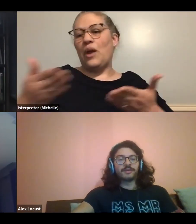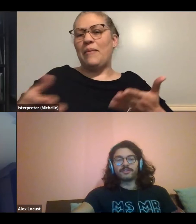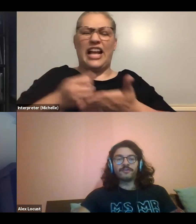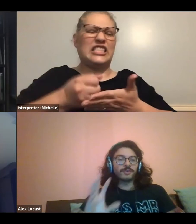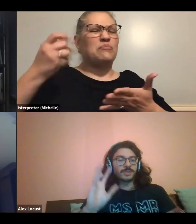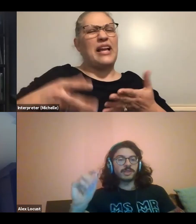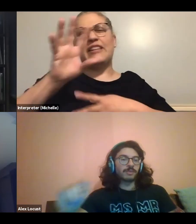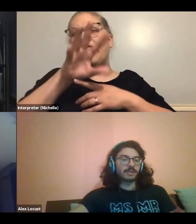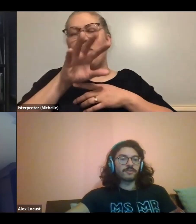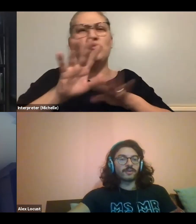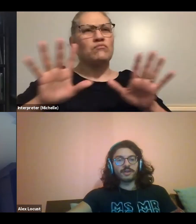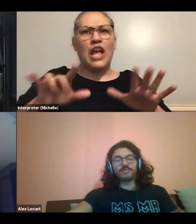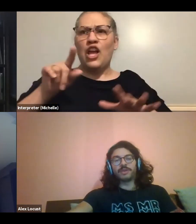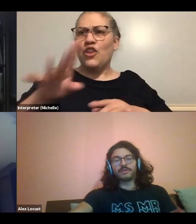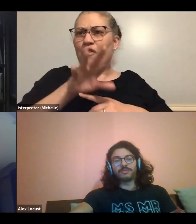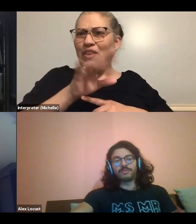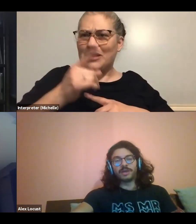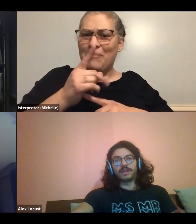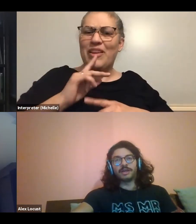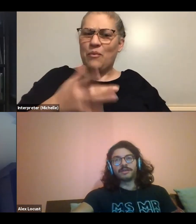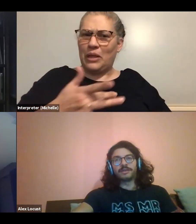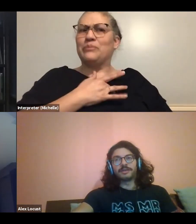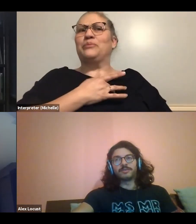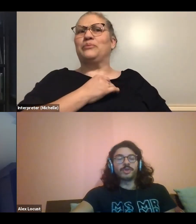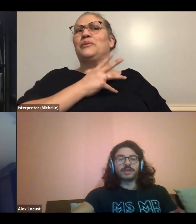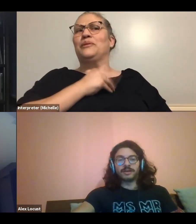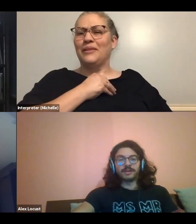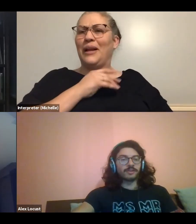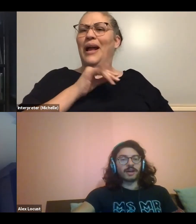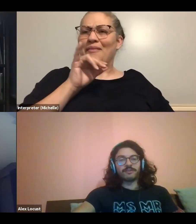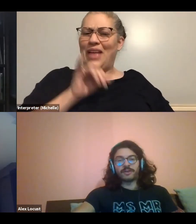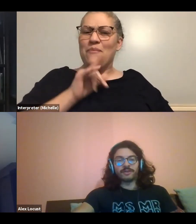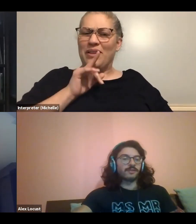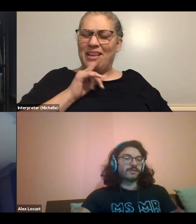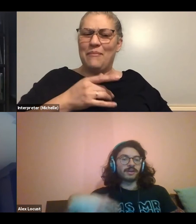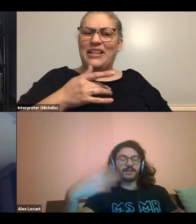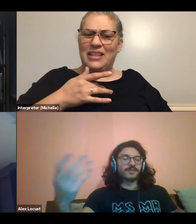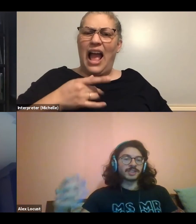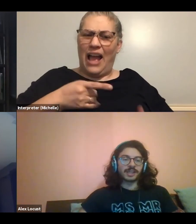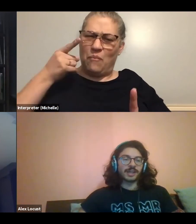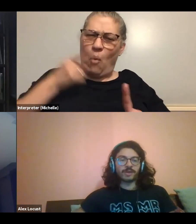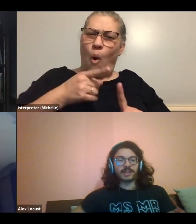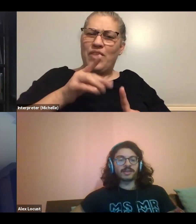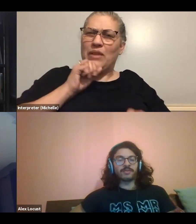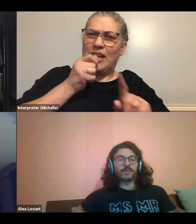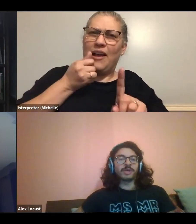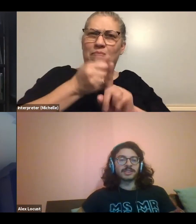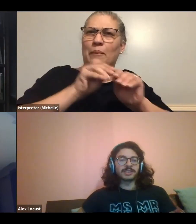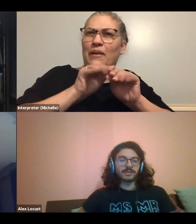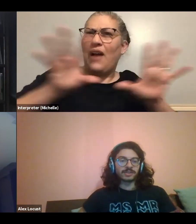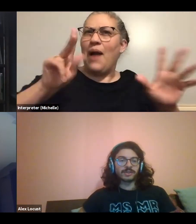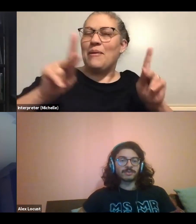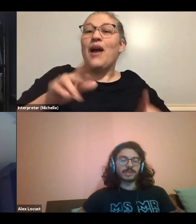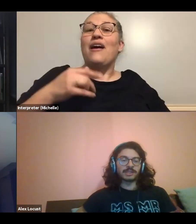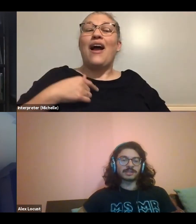Alex Locust: A lot of filmmakers from getting to have their stories told you know, especially within the Disability Community so that's one of the things I always really enjoy about Superfest.